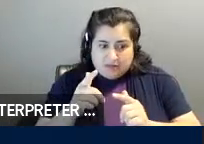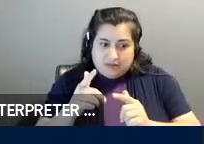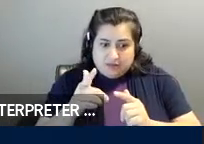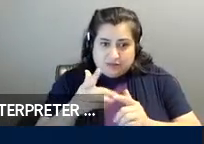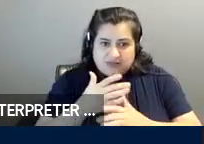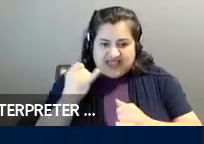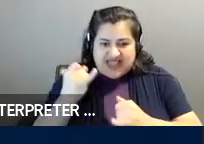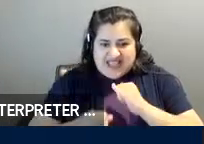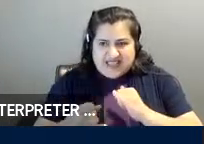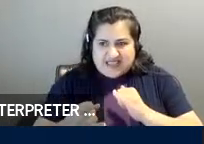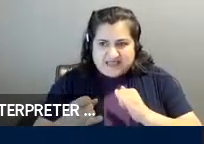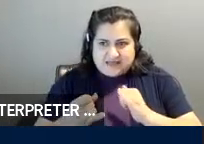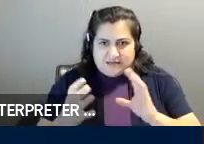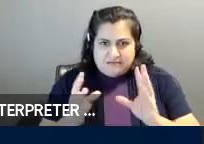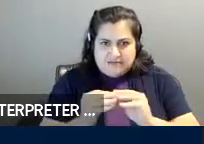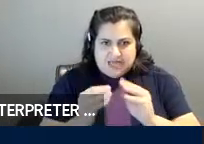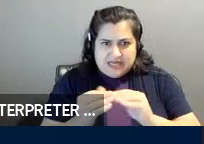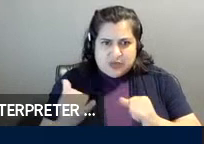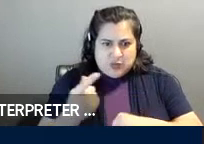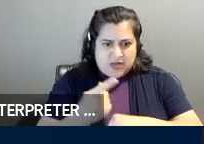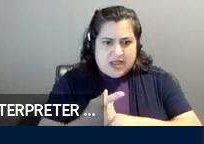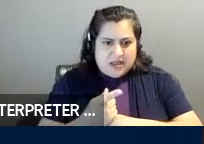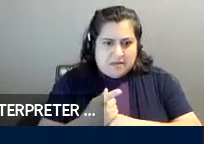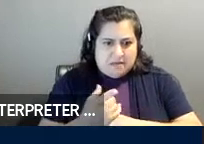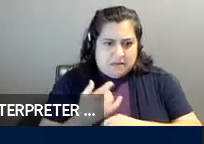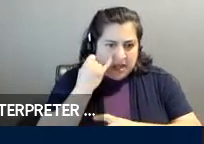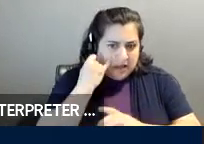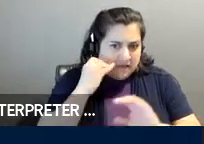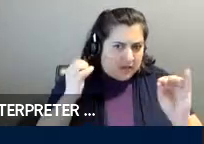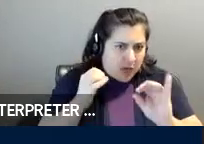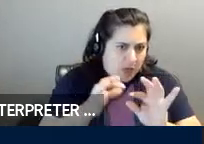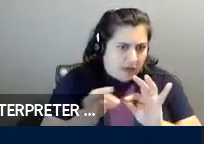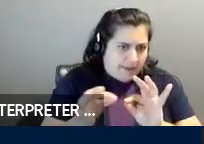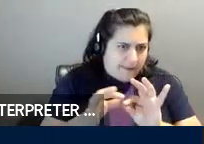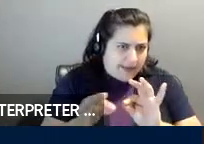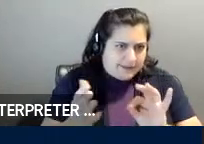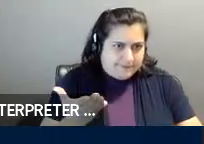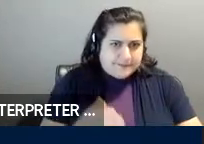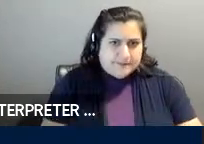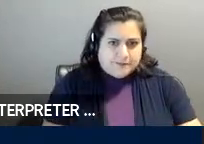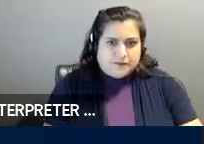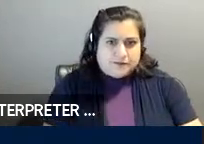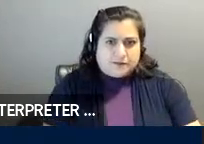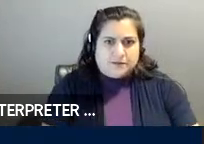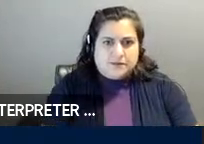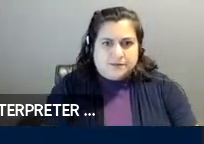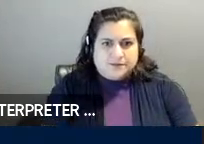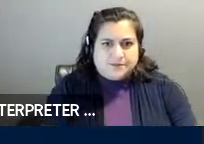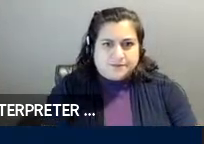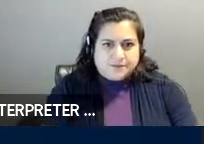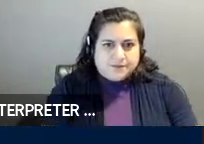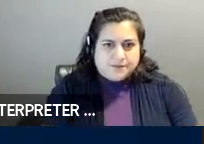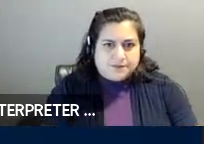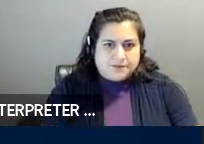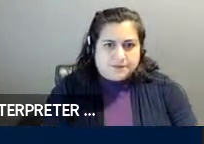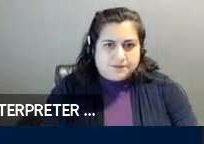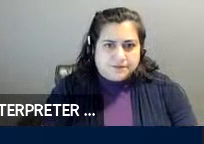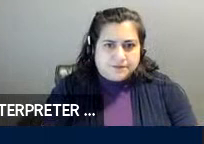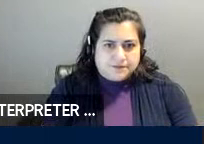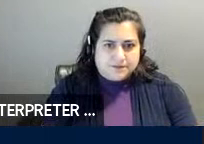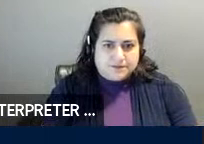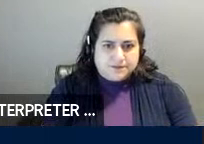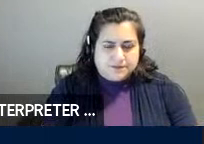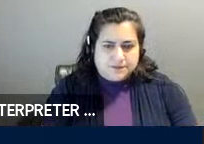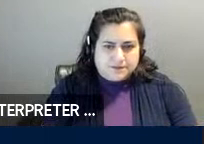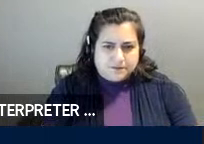session, today's meeting.